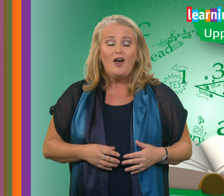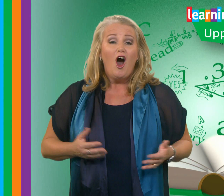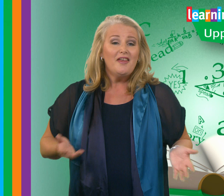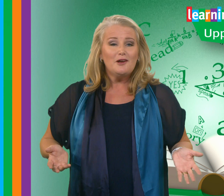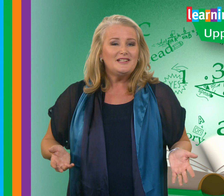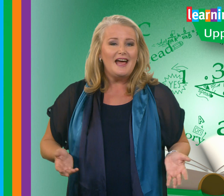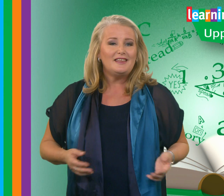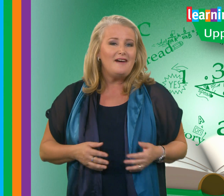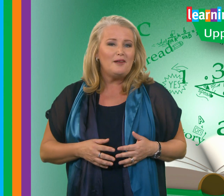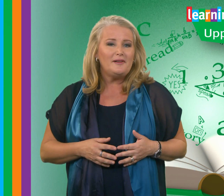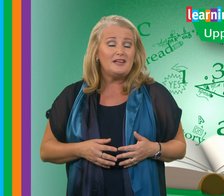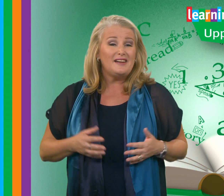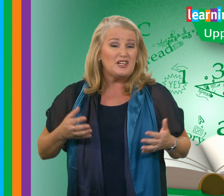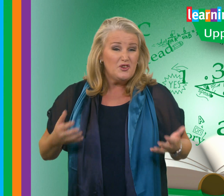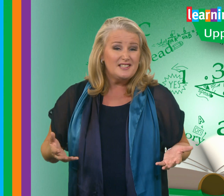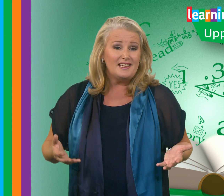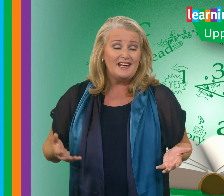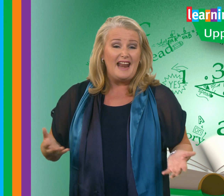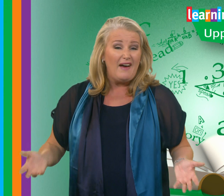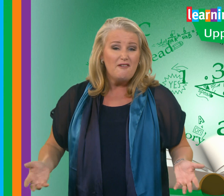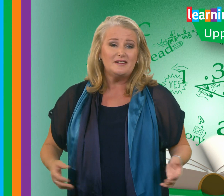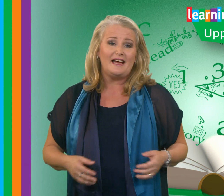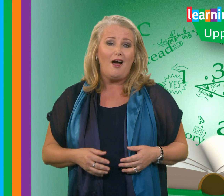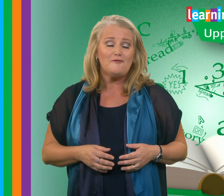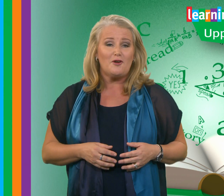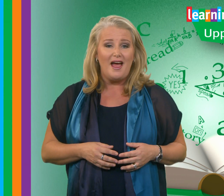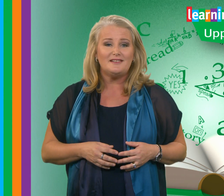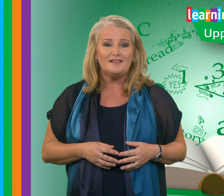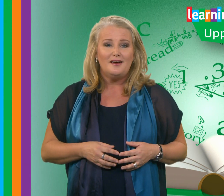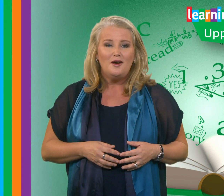I think we take availability of electricity in our everyday life for granted.